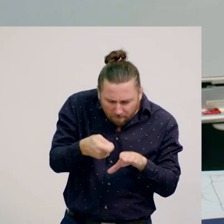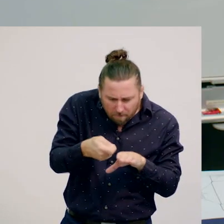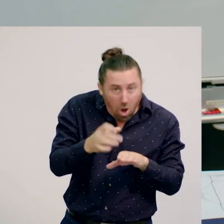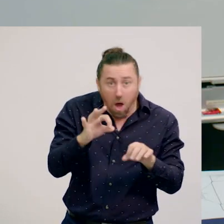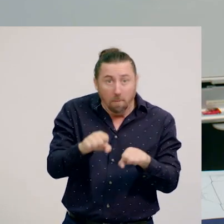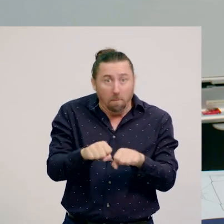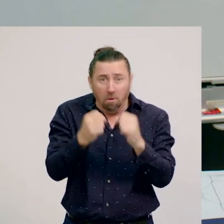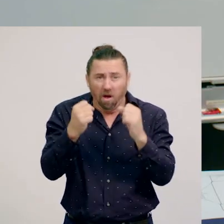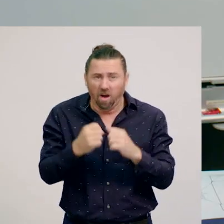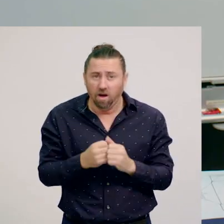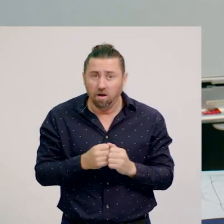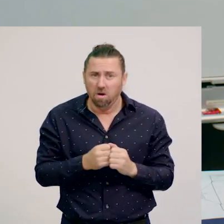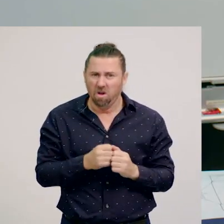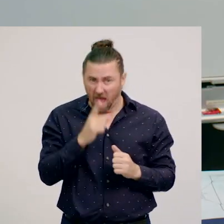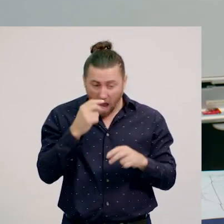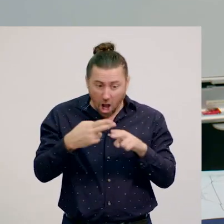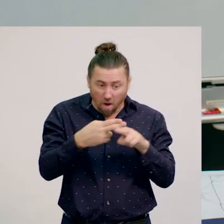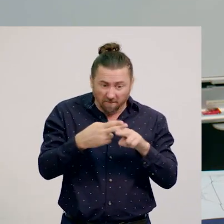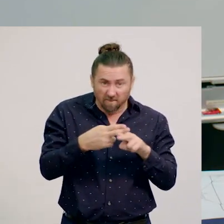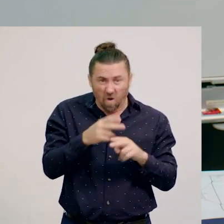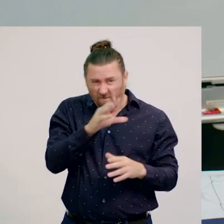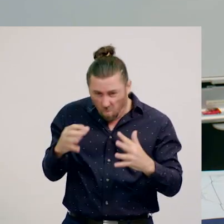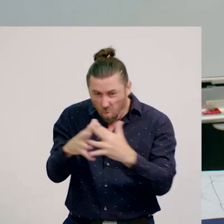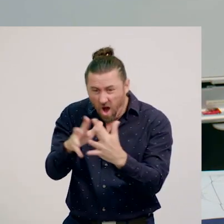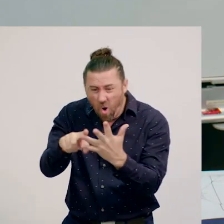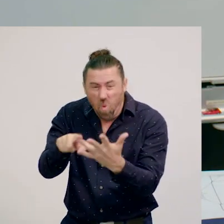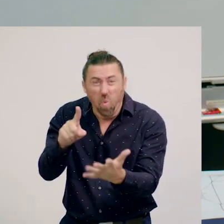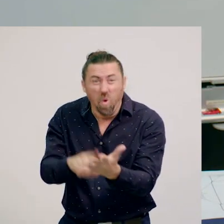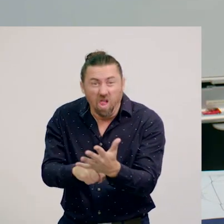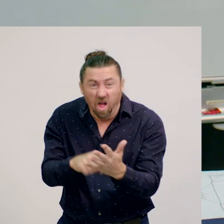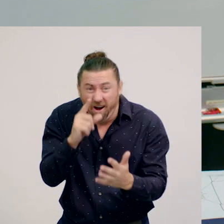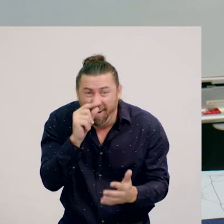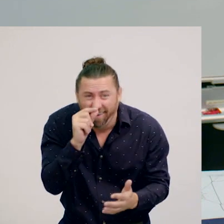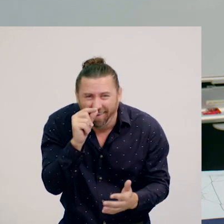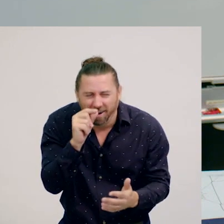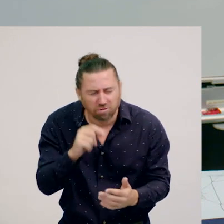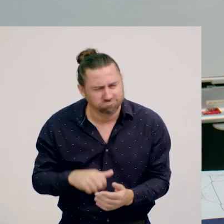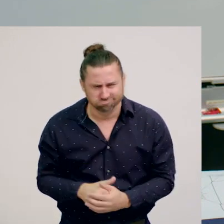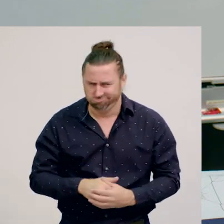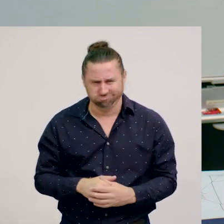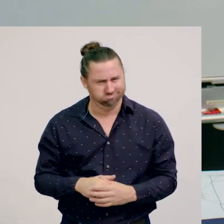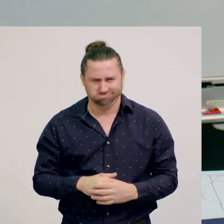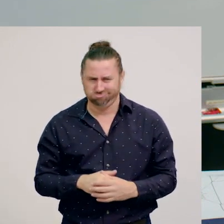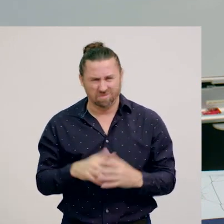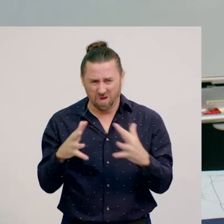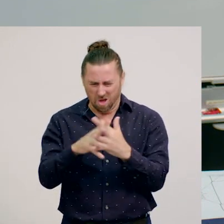Could you make a knife out of wool? I don’t think it would be strong enough. It would be too bendy.